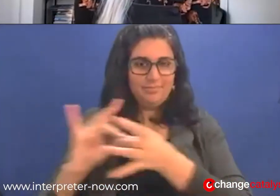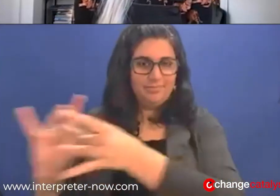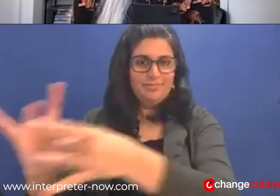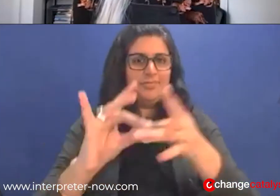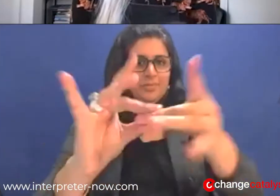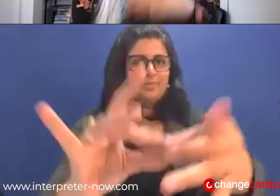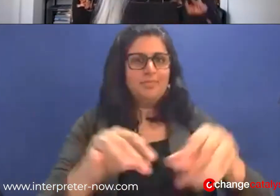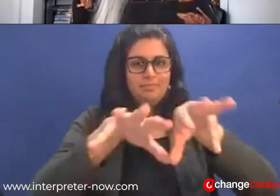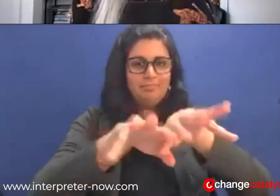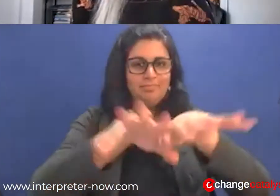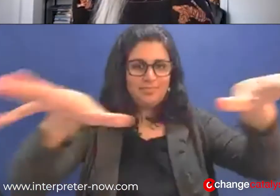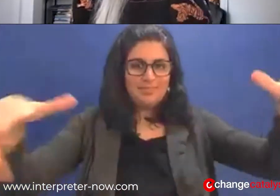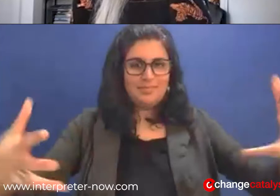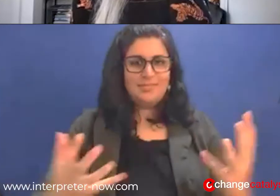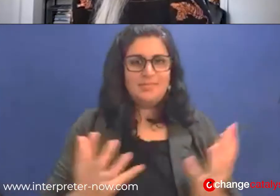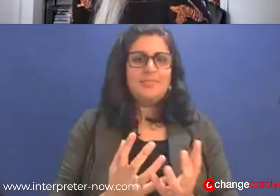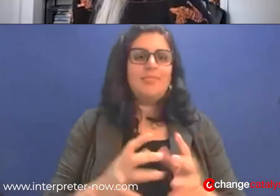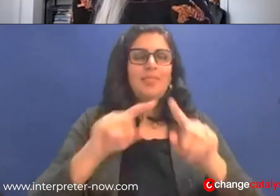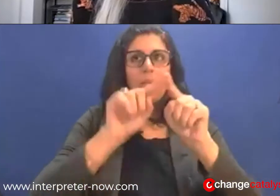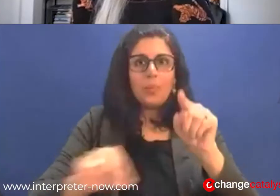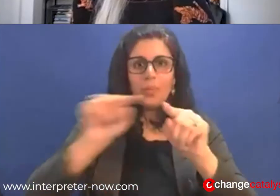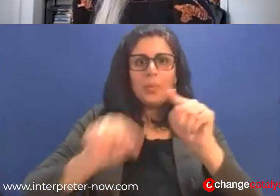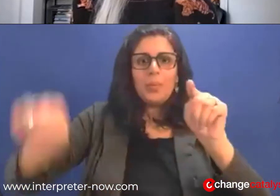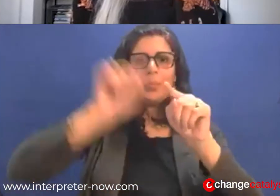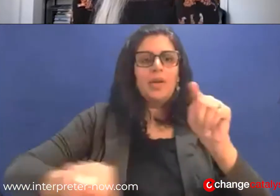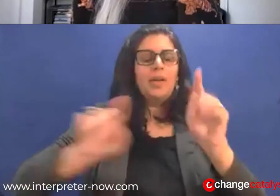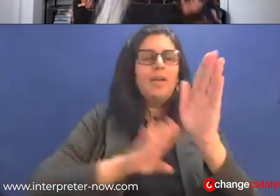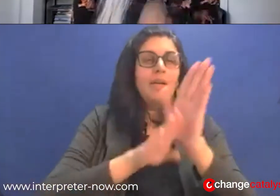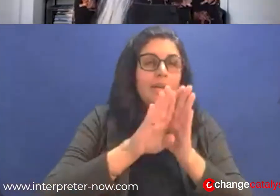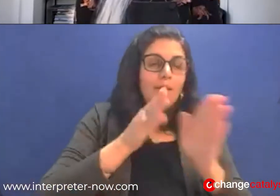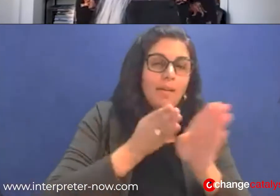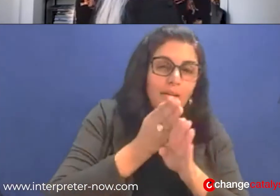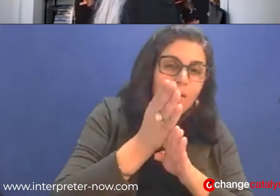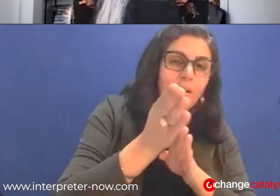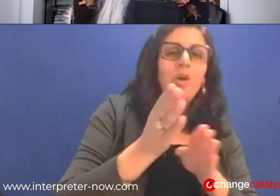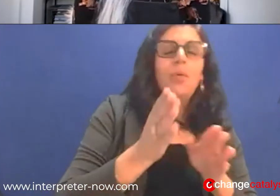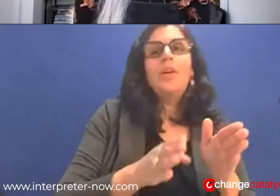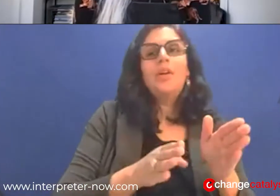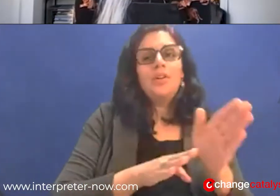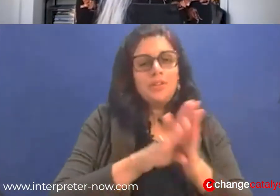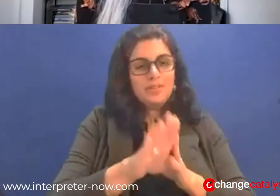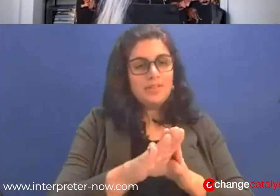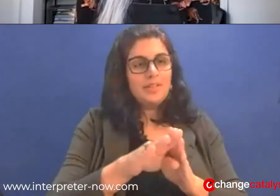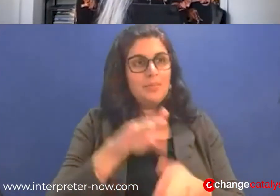in their careers and ask for help. Having that ask beacon, sending that beacon out, and asking for help.